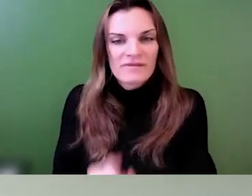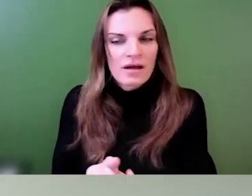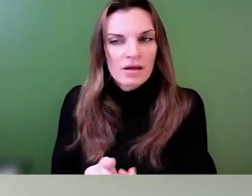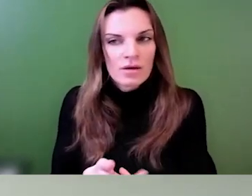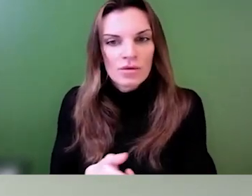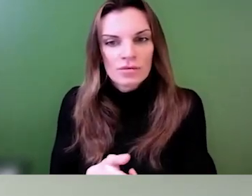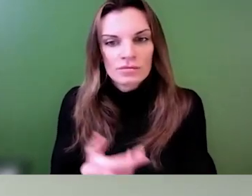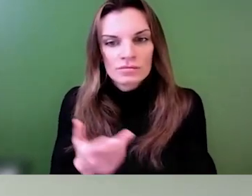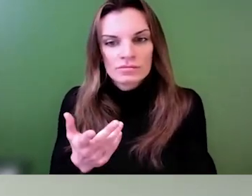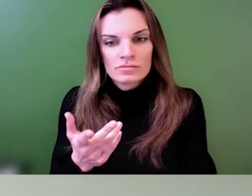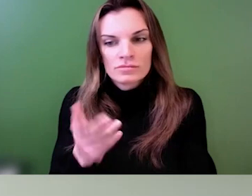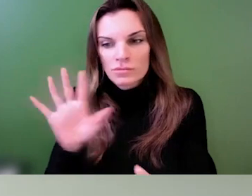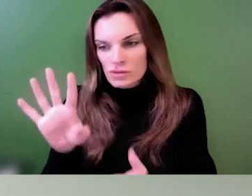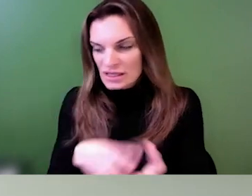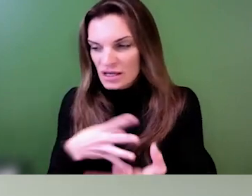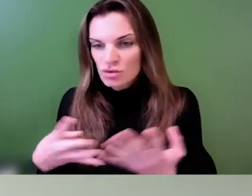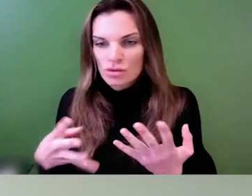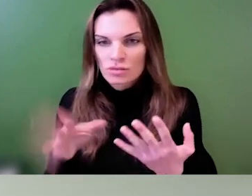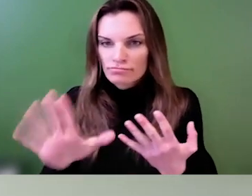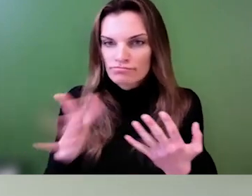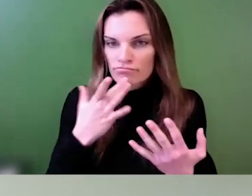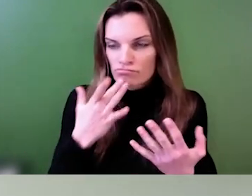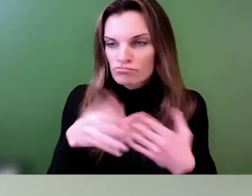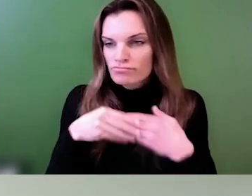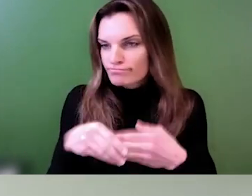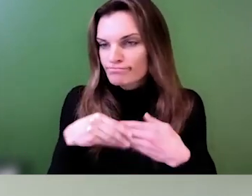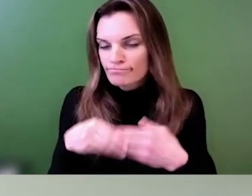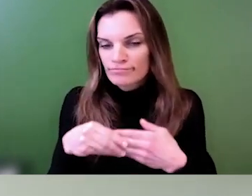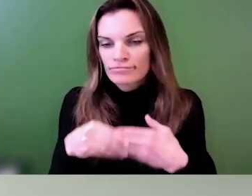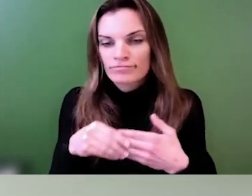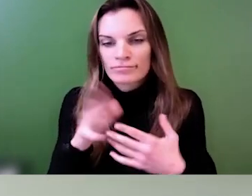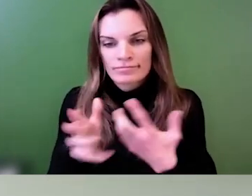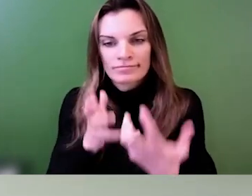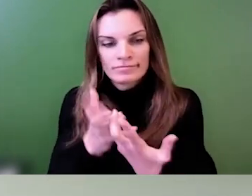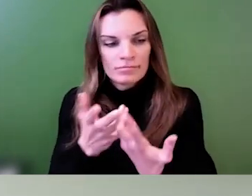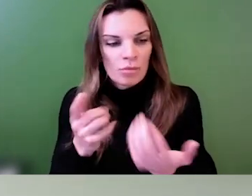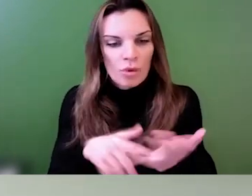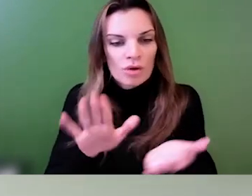whatever schedule that they want. And has all accommodations that they need in